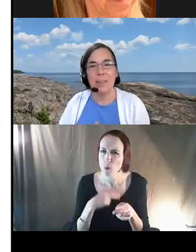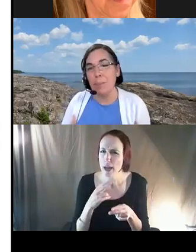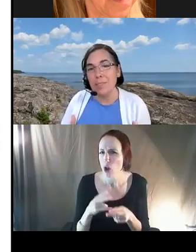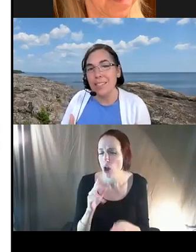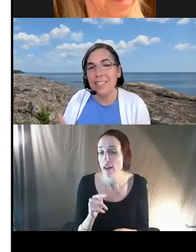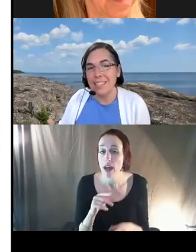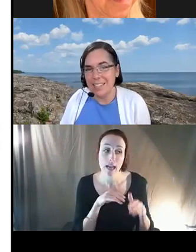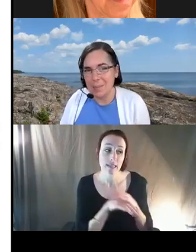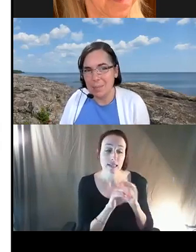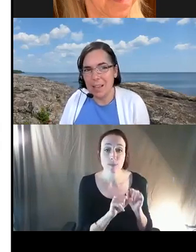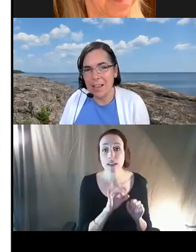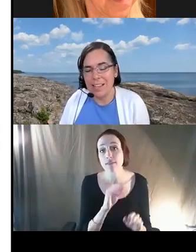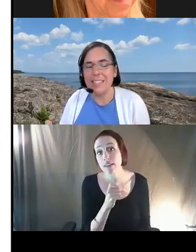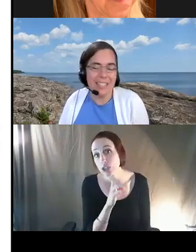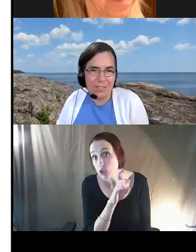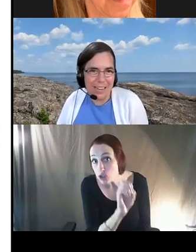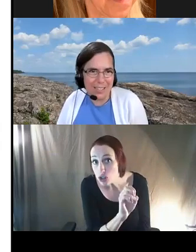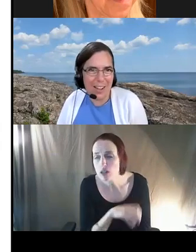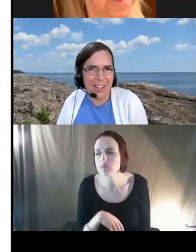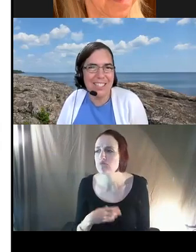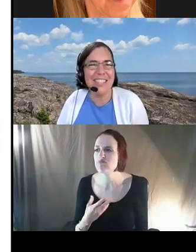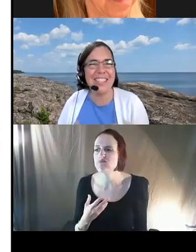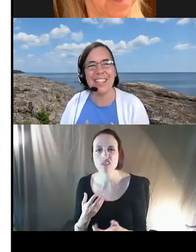Built-in assistive technology?